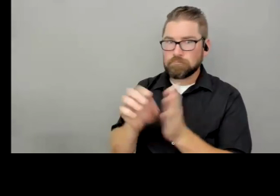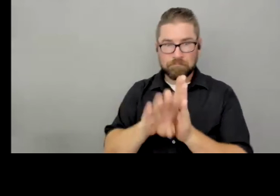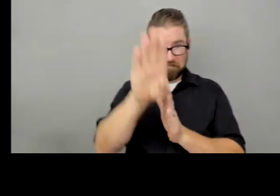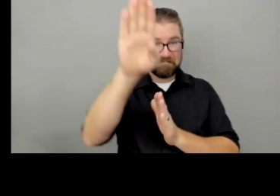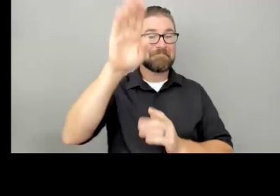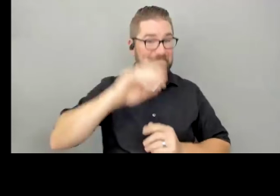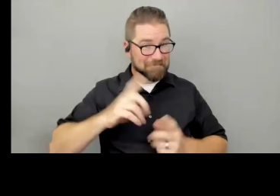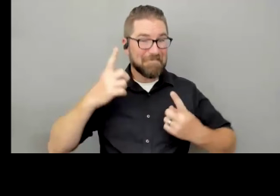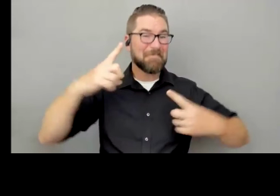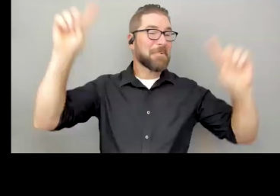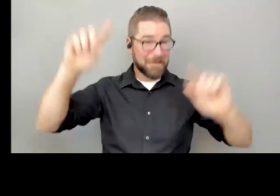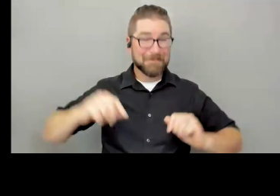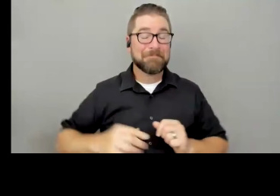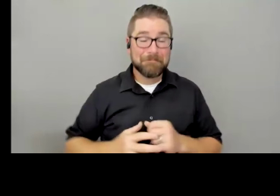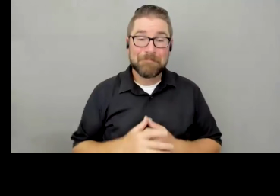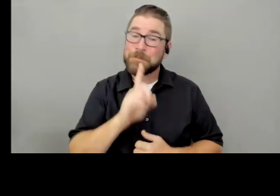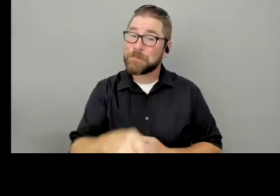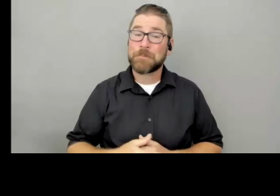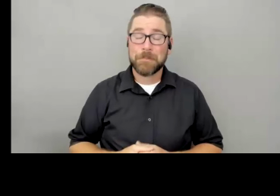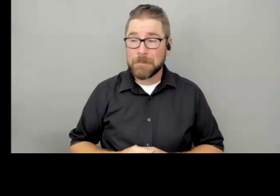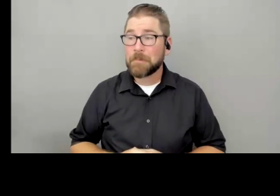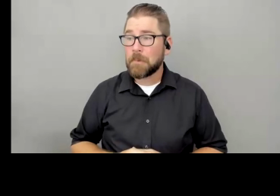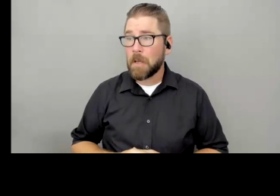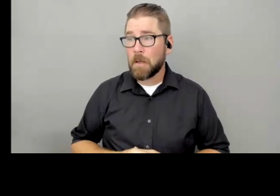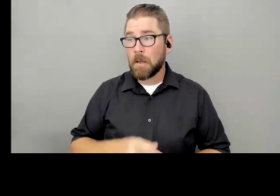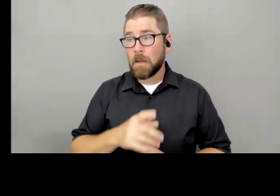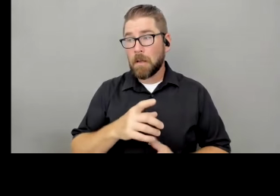Yes. The students’ efforts, motivation plays into this.